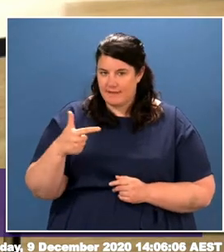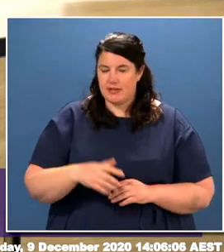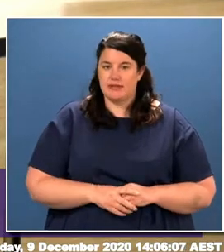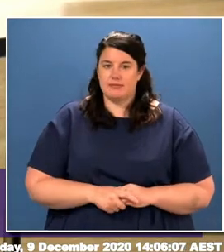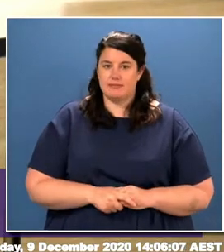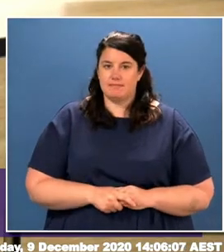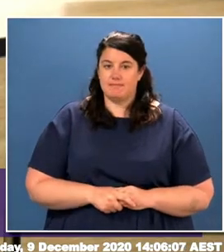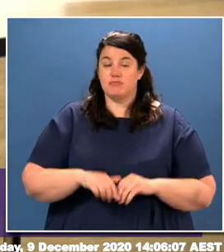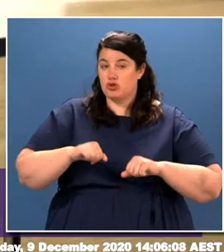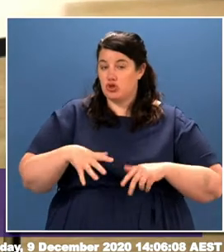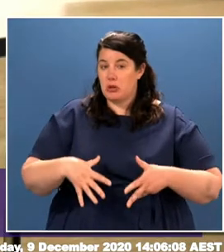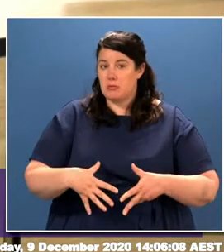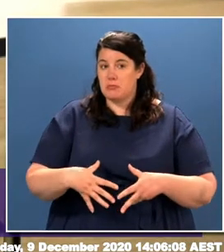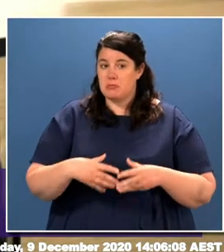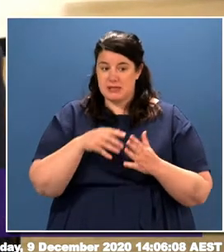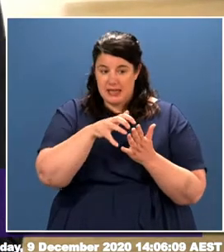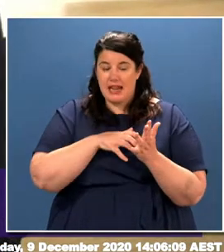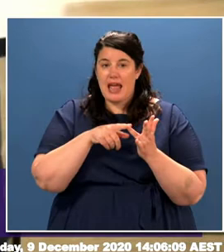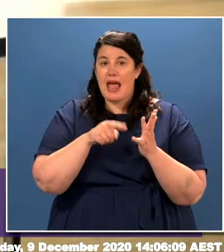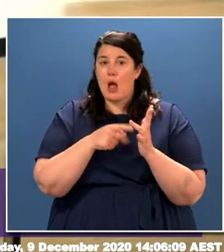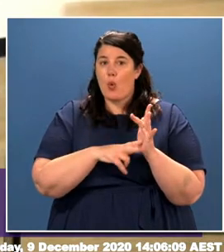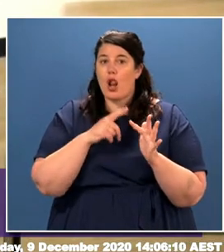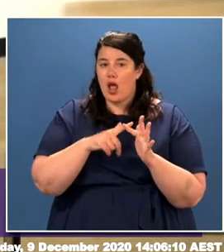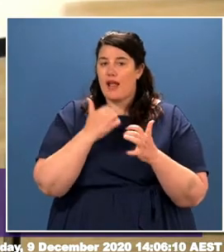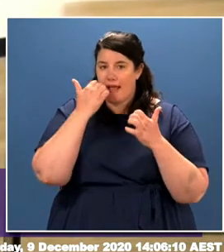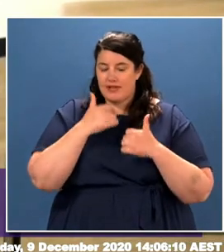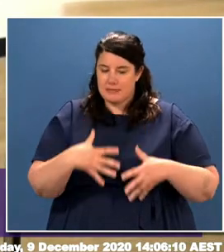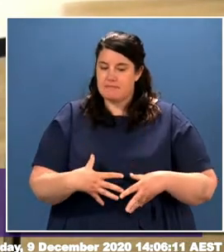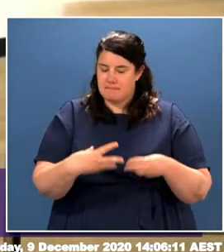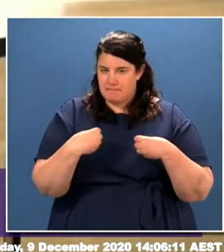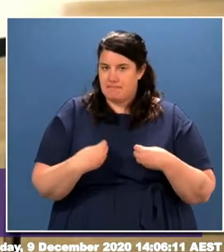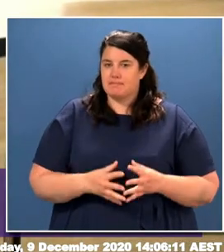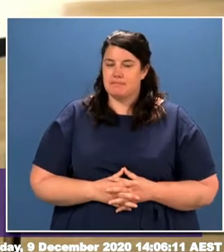Yes, the outline of evidence can be marked in that way. Thank you, Chair.